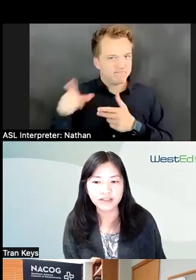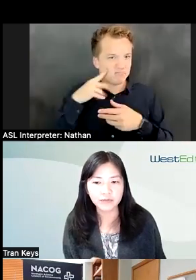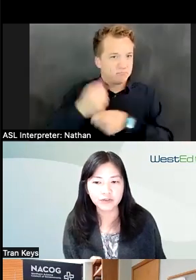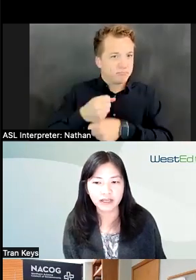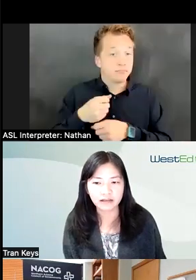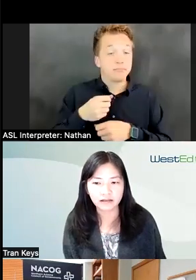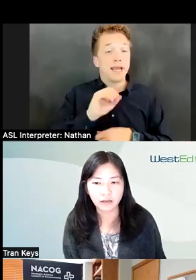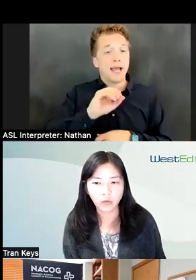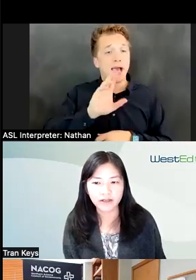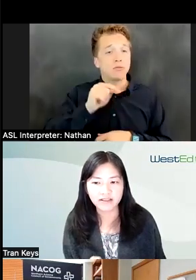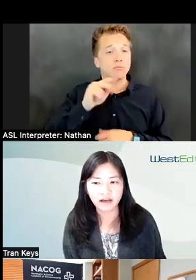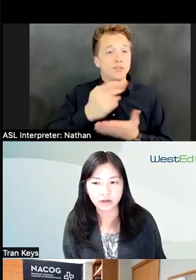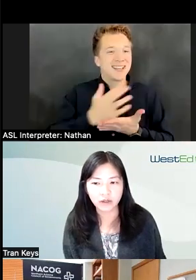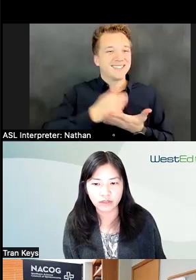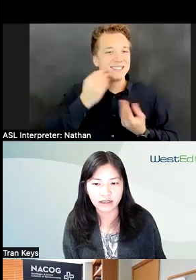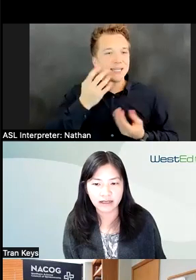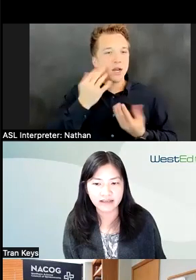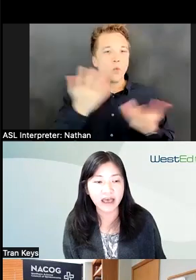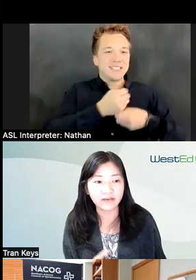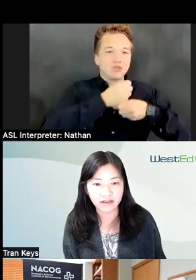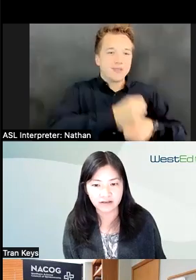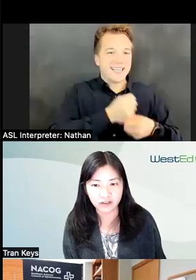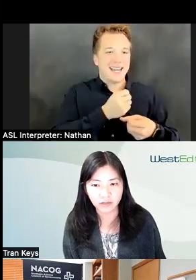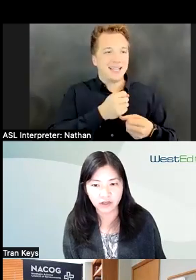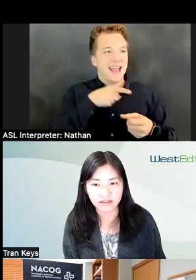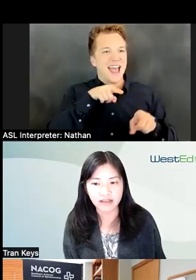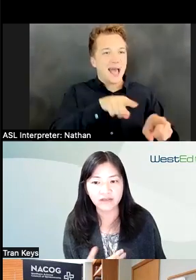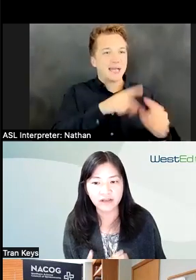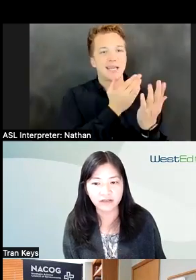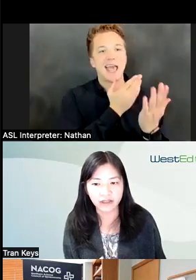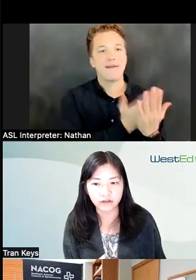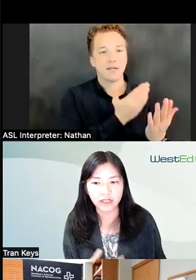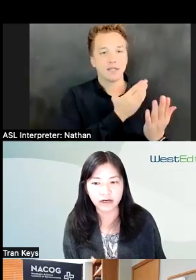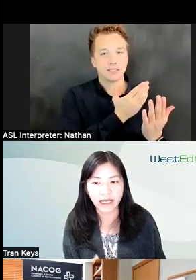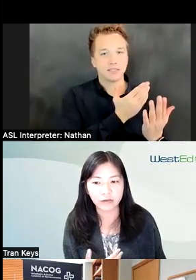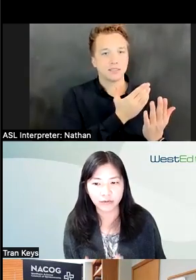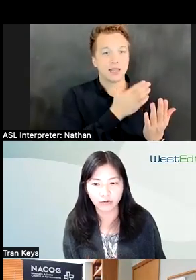Outputs capture data about what is done or created, as evidence, she mentions—as evidence that you're carrying out a program.